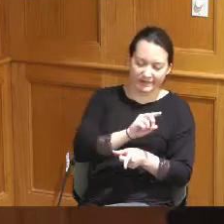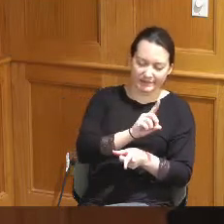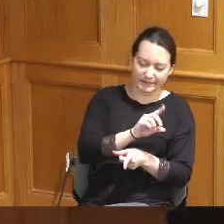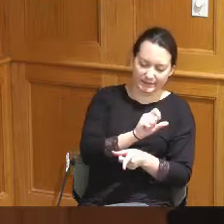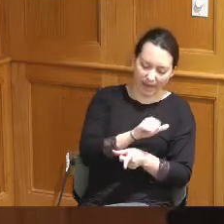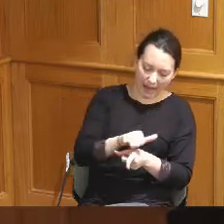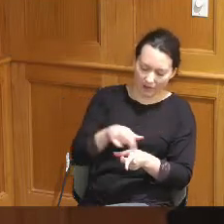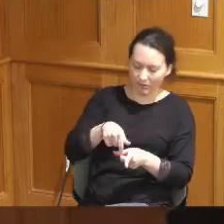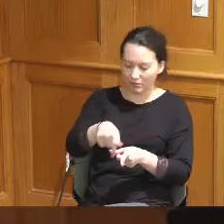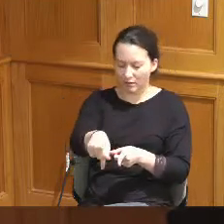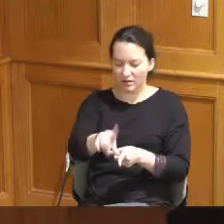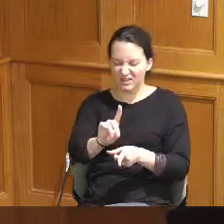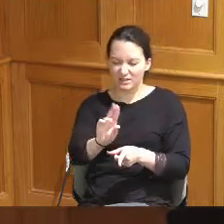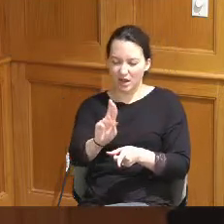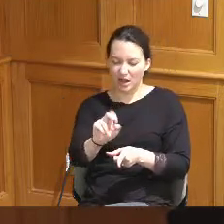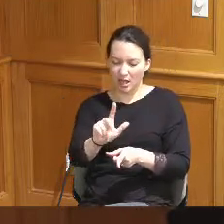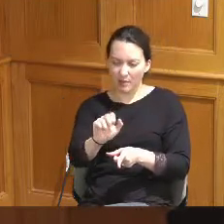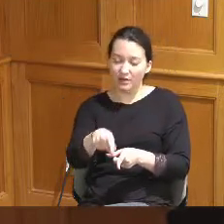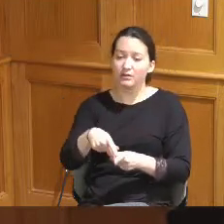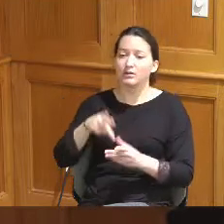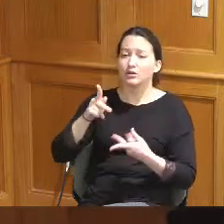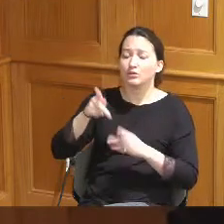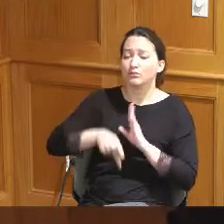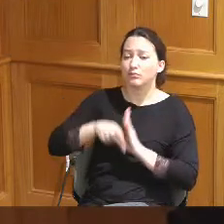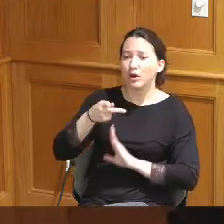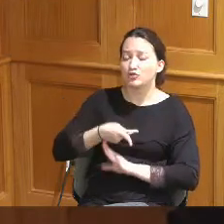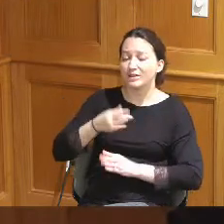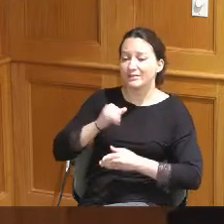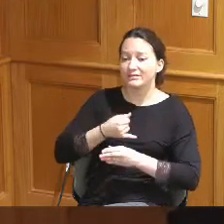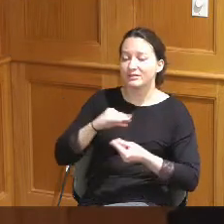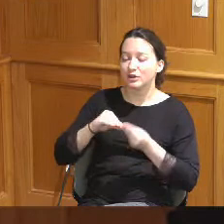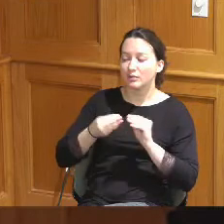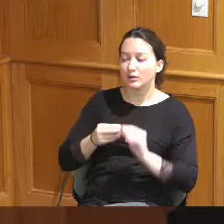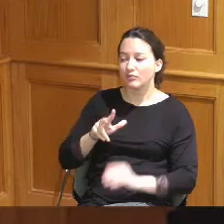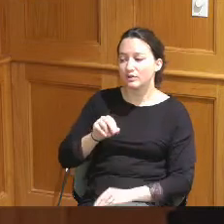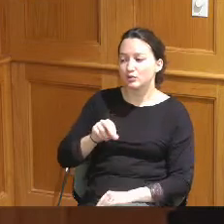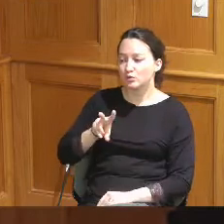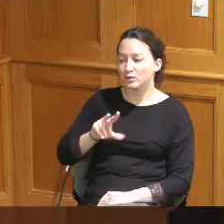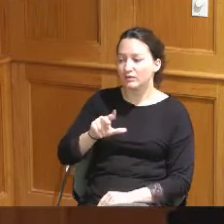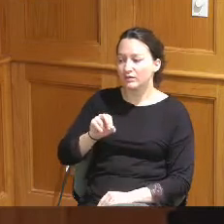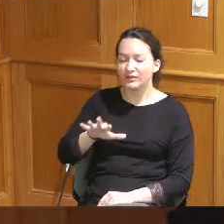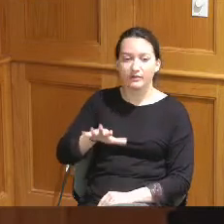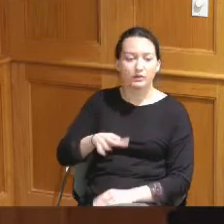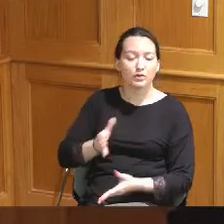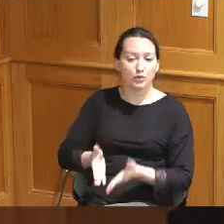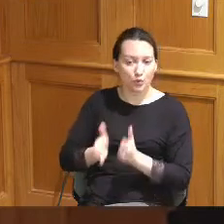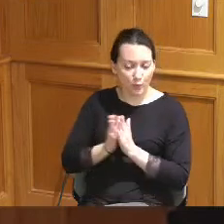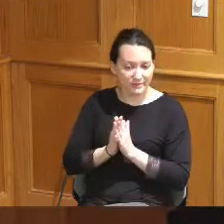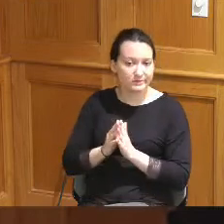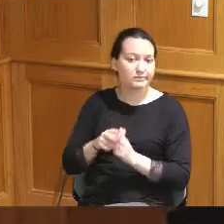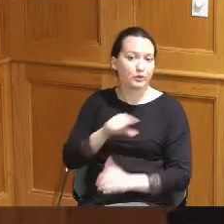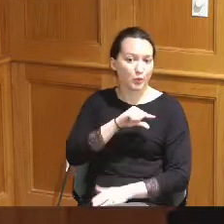project 502 305 and this particular request for qualifications was advertised in March and